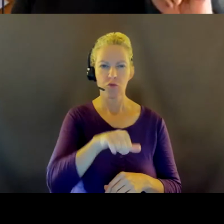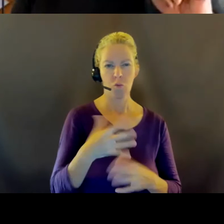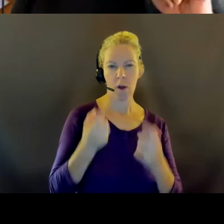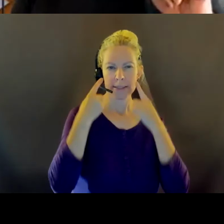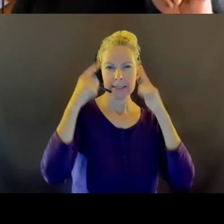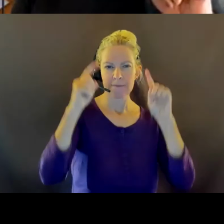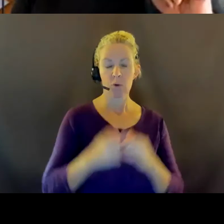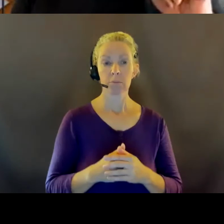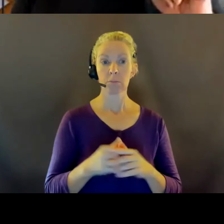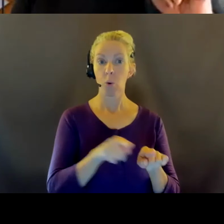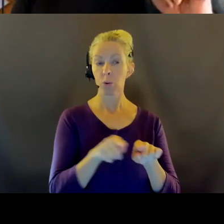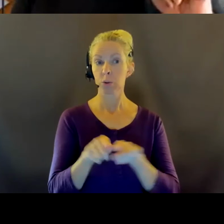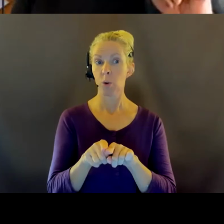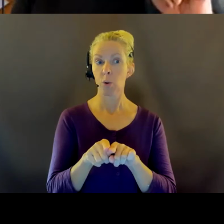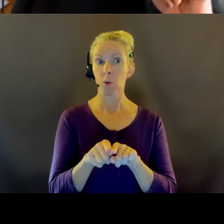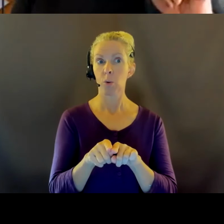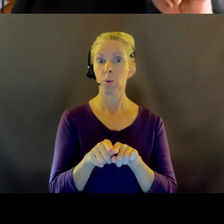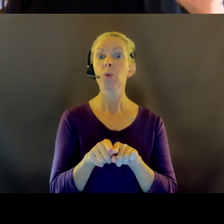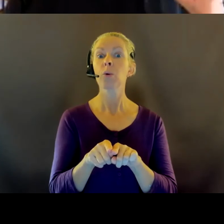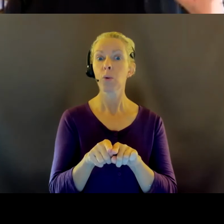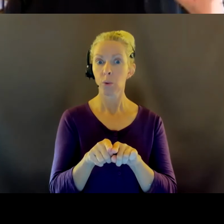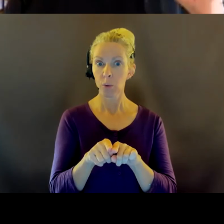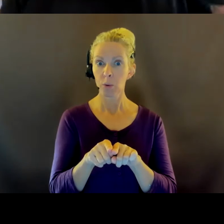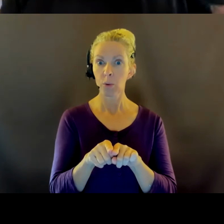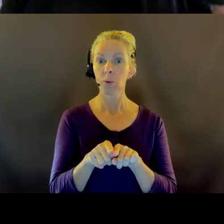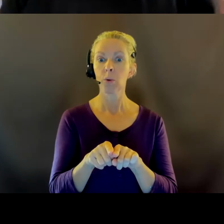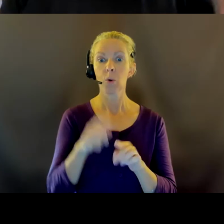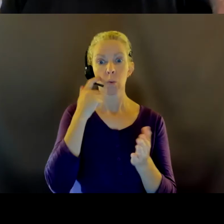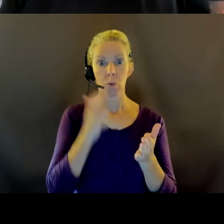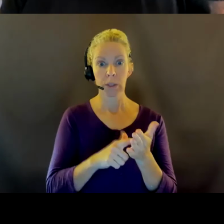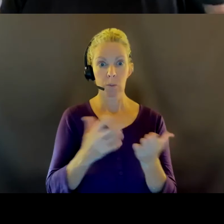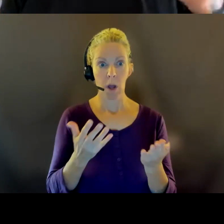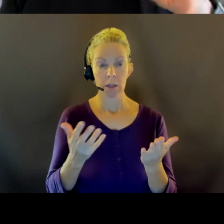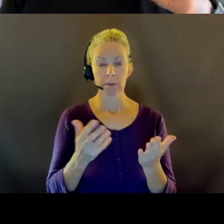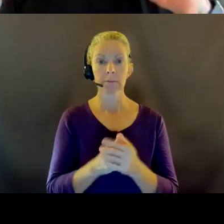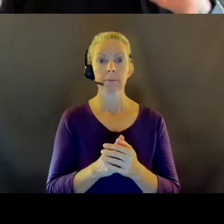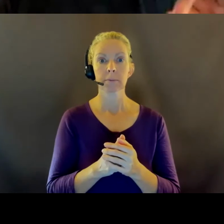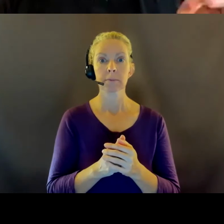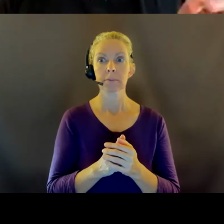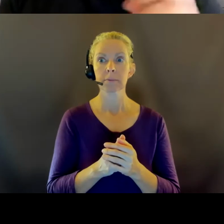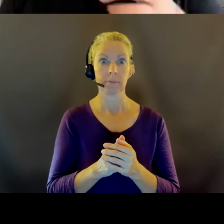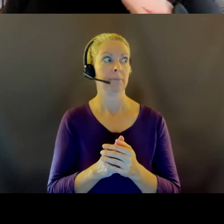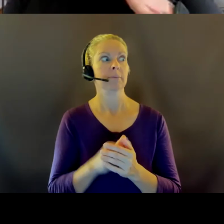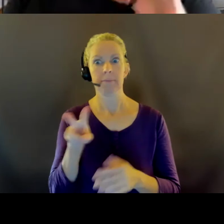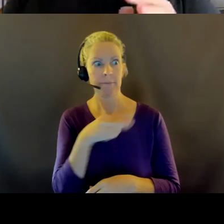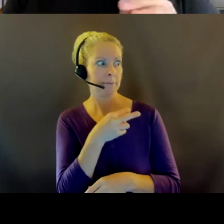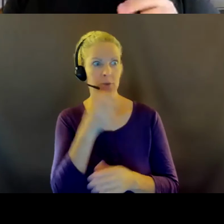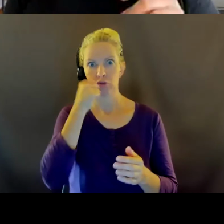On the left of me is the most beautiful girl in school. I really want to impress her.